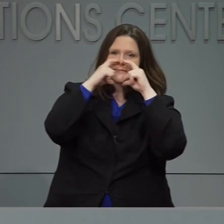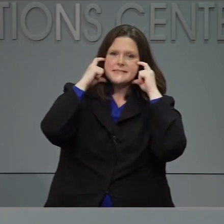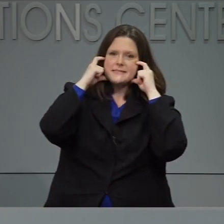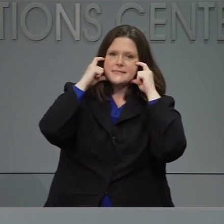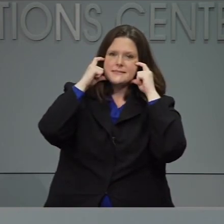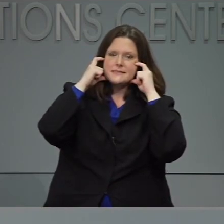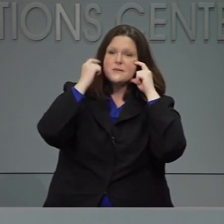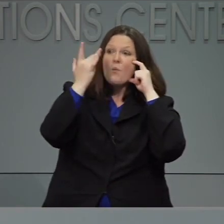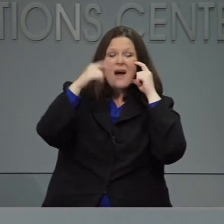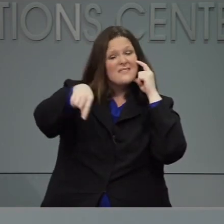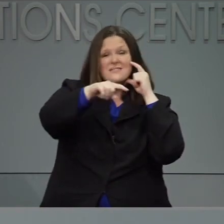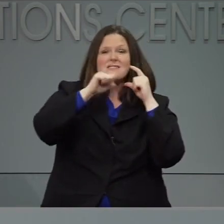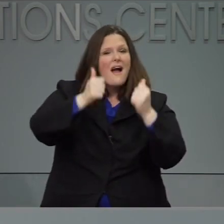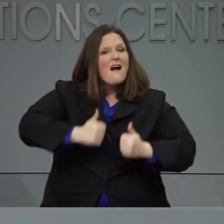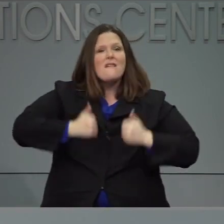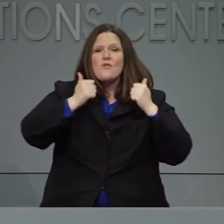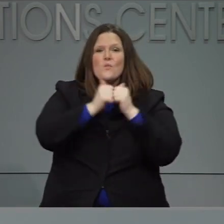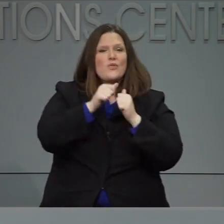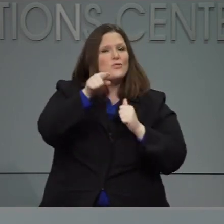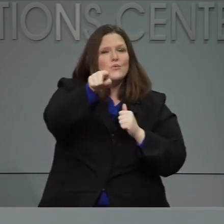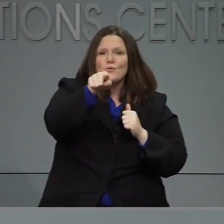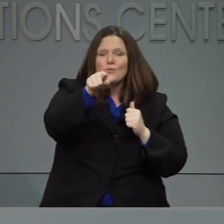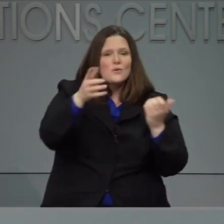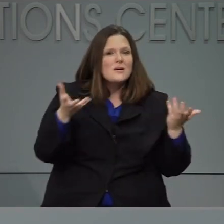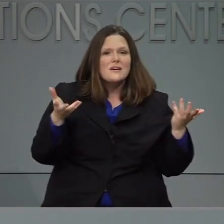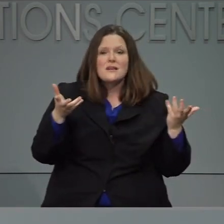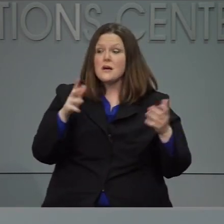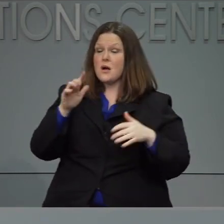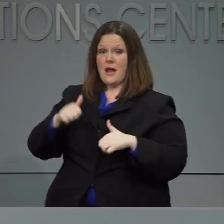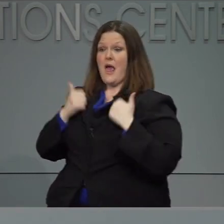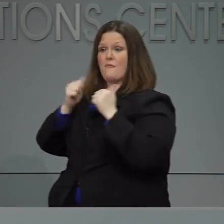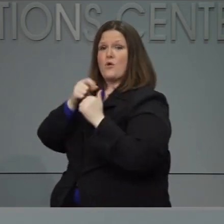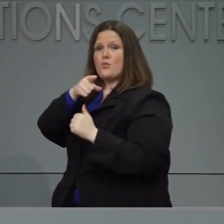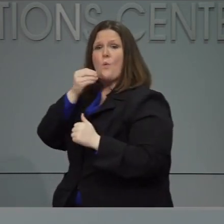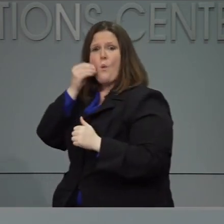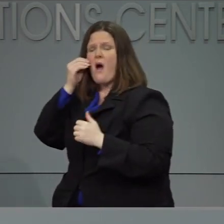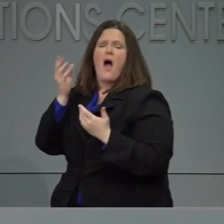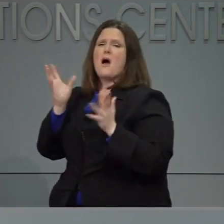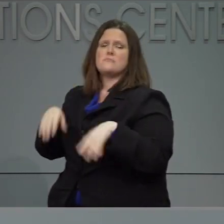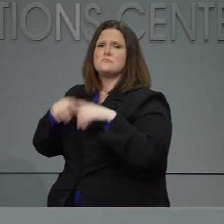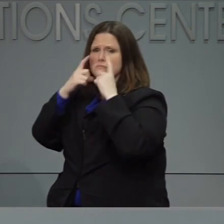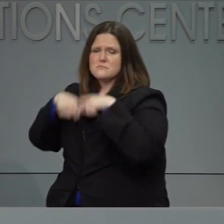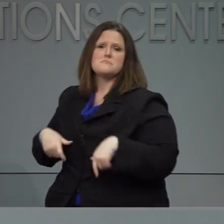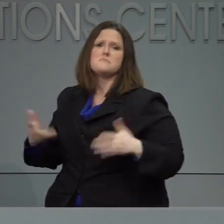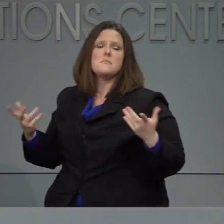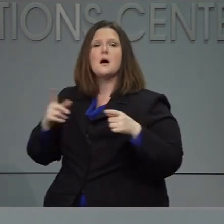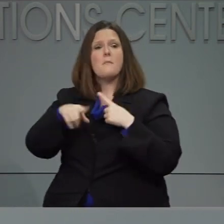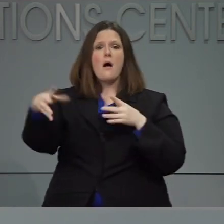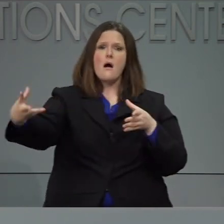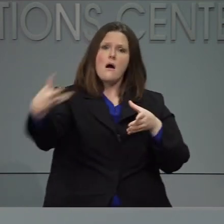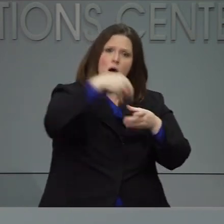FACE COVERING AND AGAIN YOU WANT TO BE AVOIDING LARGE CROWDS IN ANY SORT WHETHER IT'S ASSOCIATED WITH THE UNIVERSITY.